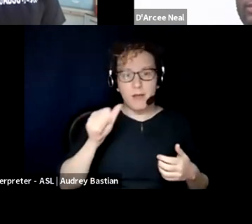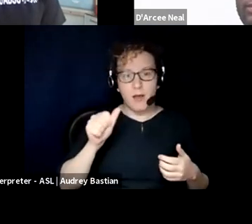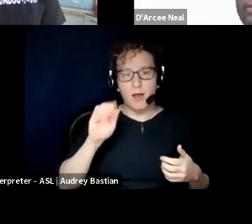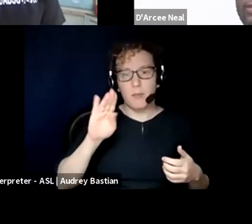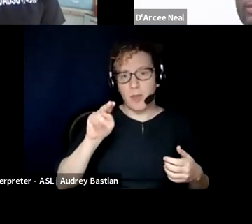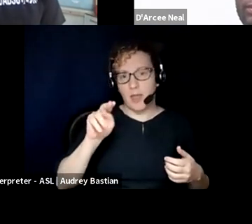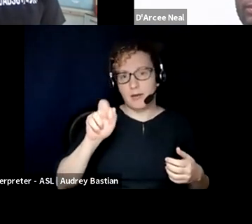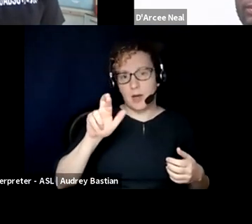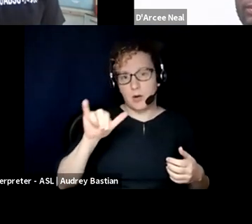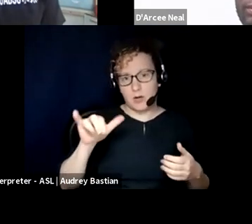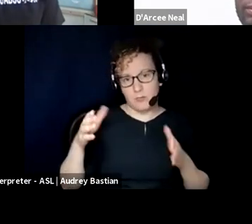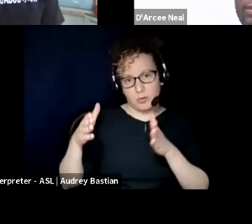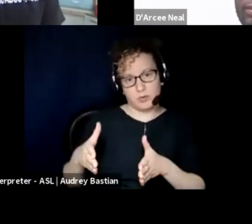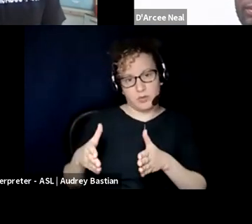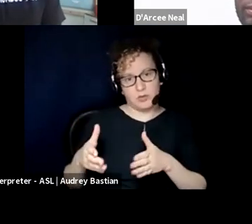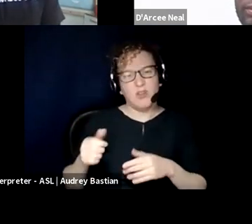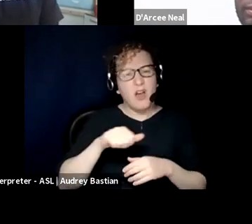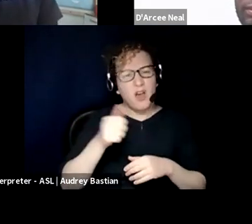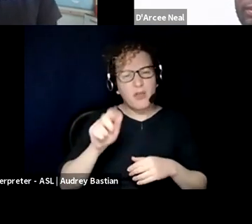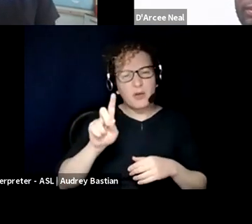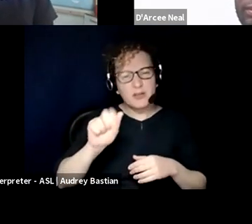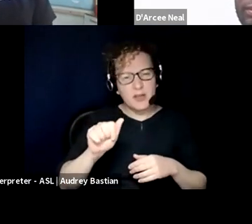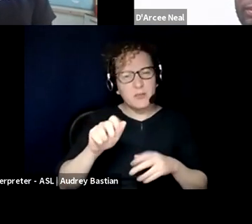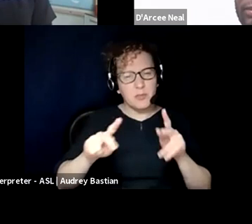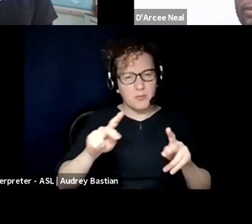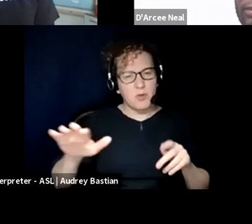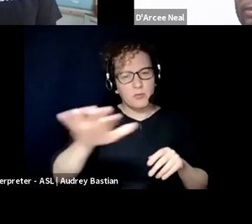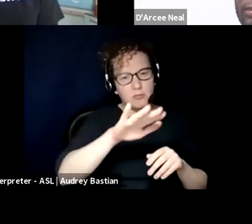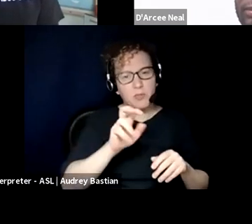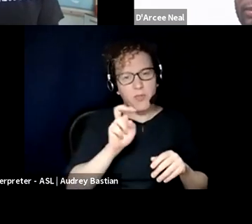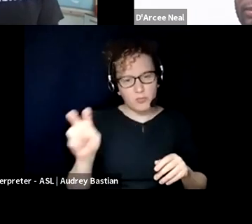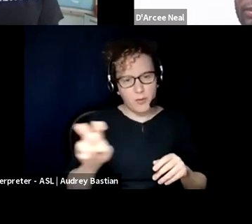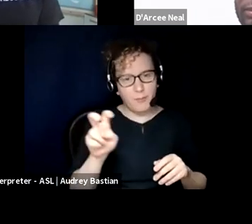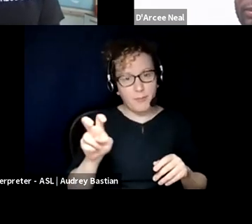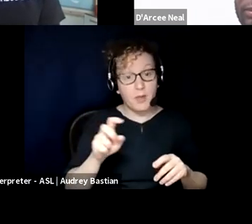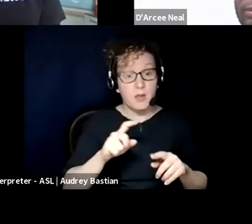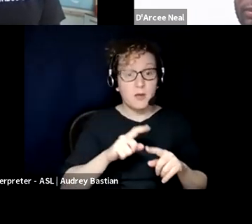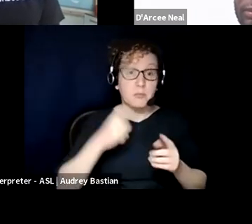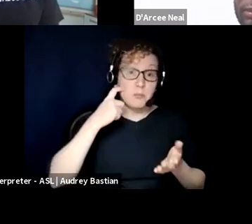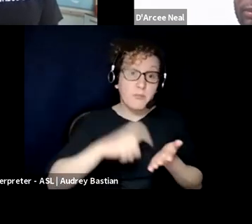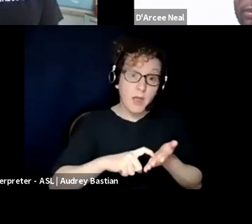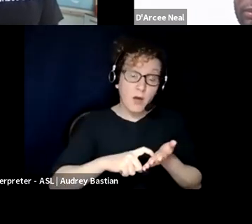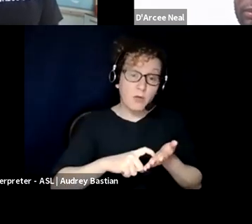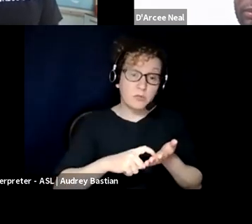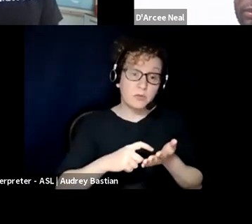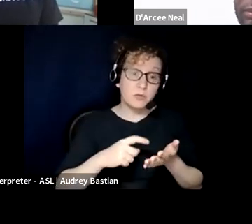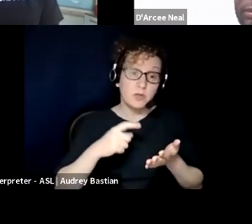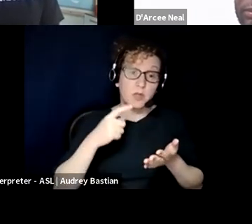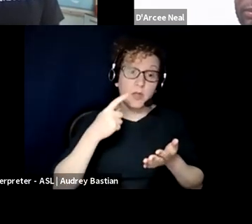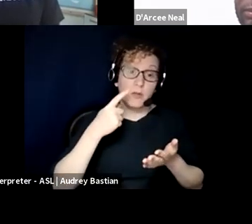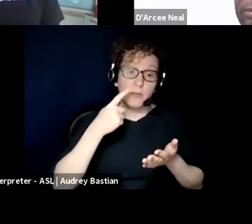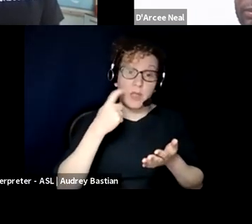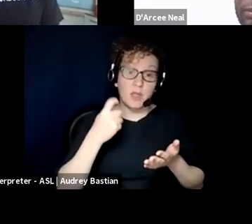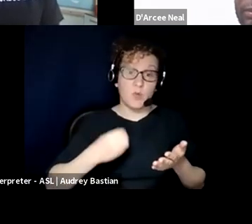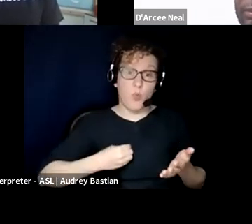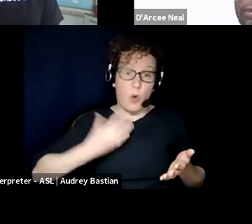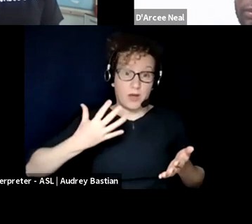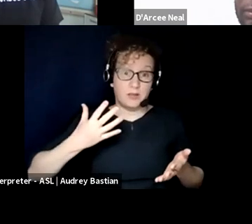there were other disabled people on the trip. But I found because of whiteness, I was really